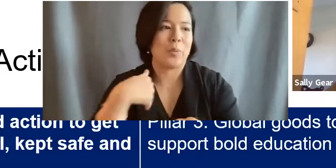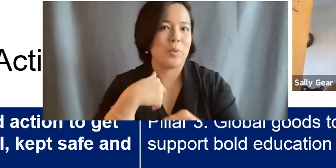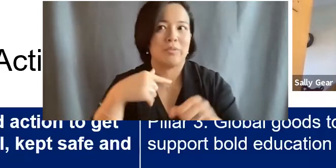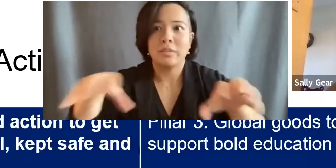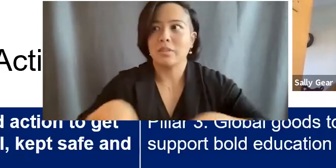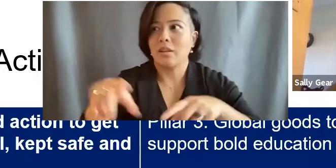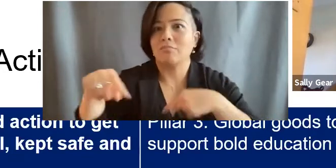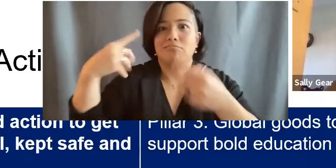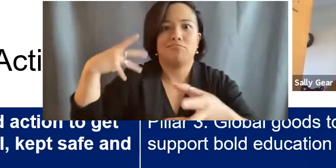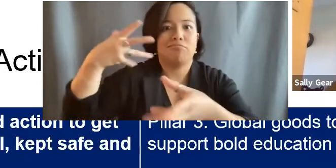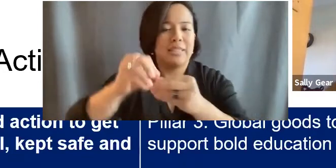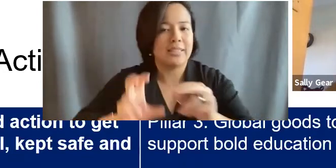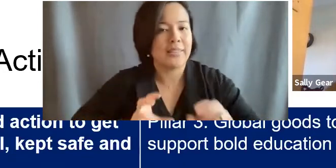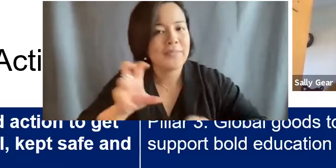really important evidence on, not what works is a glib way of framing it, but it's really